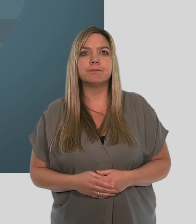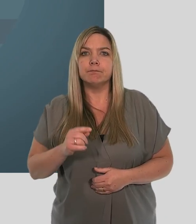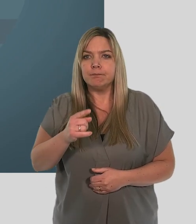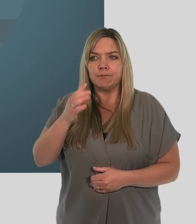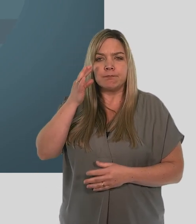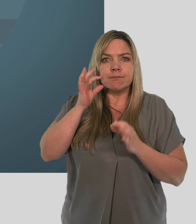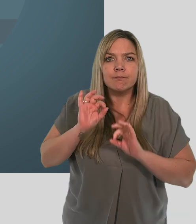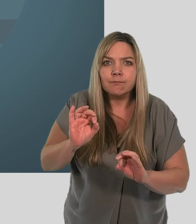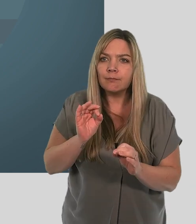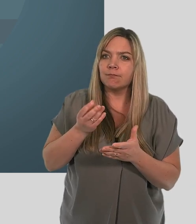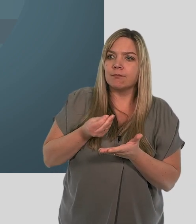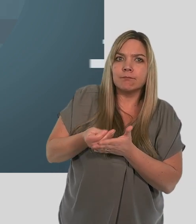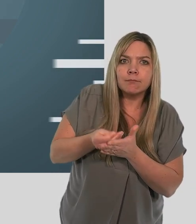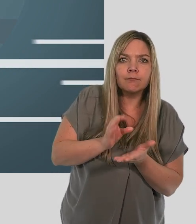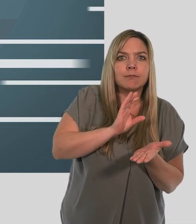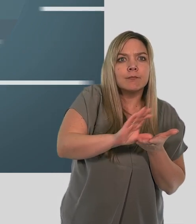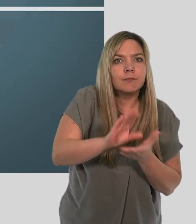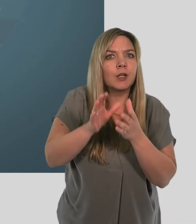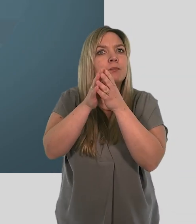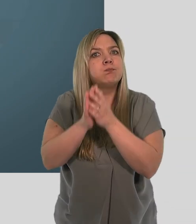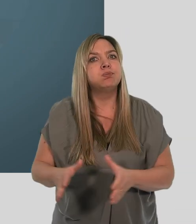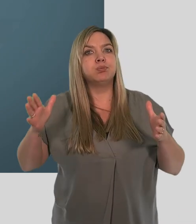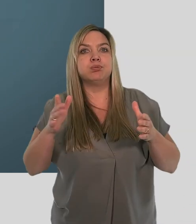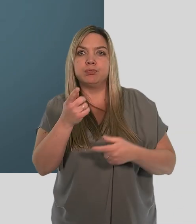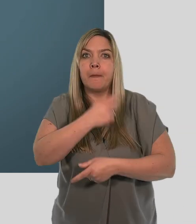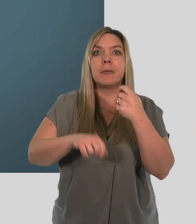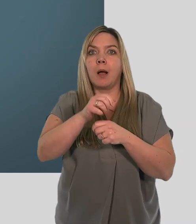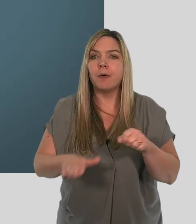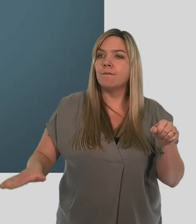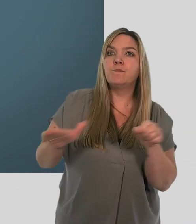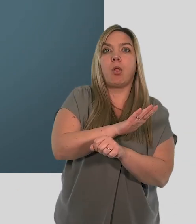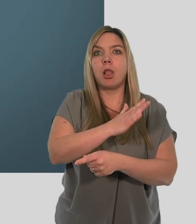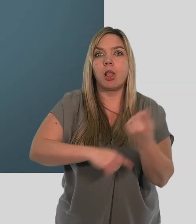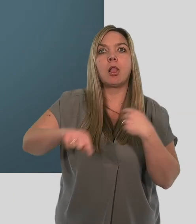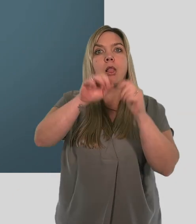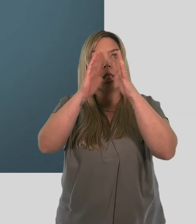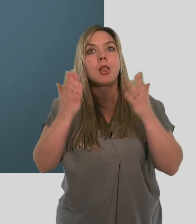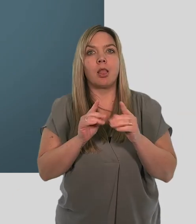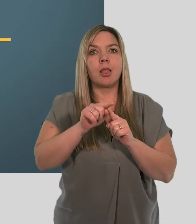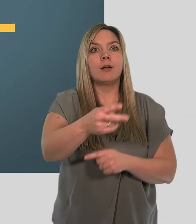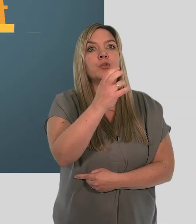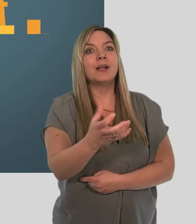There are key economic policies, primarily taxation of tobacco and unhealthy food and drinks,